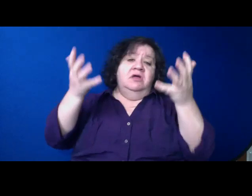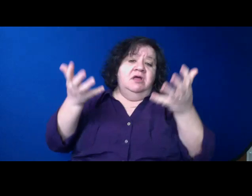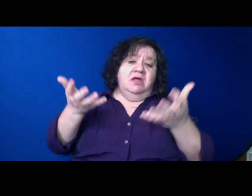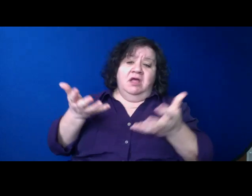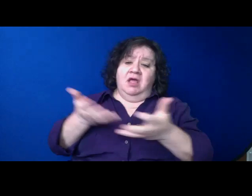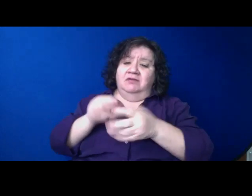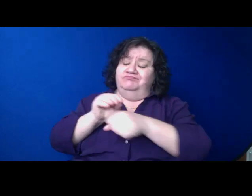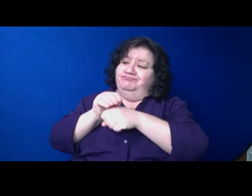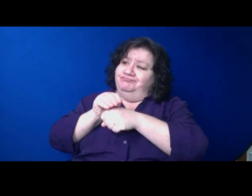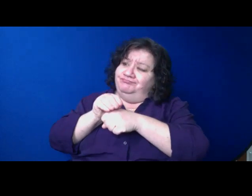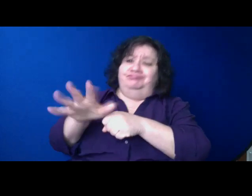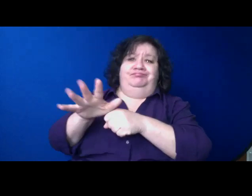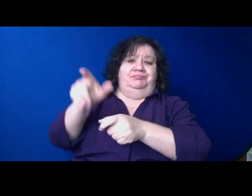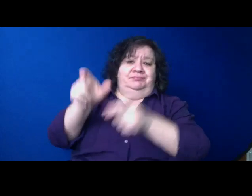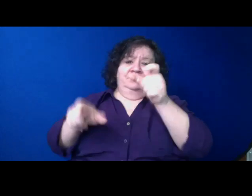and as efficiently as possible